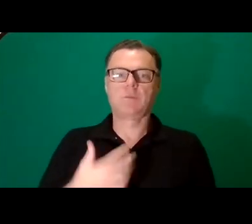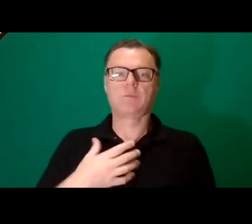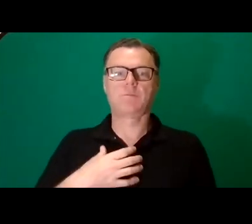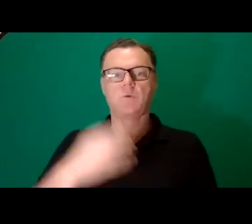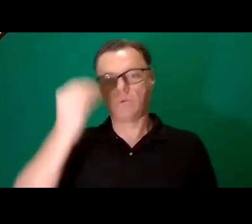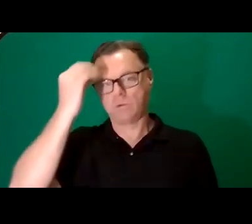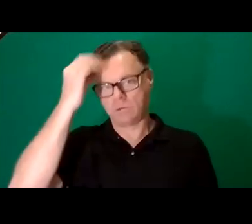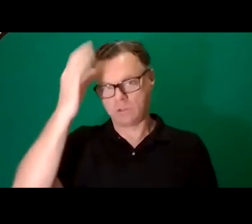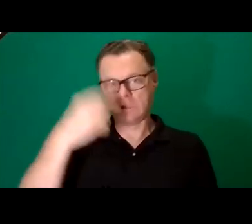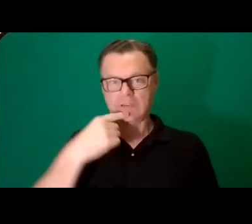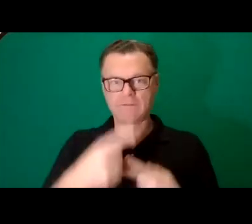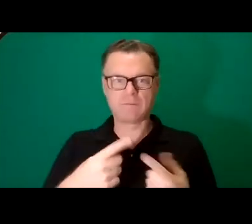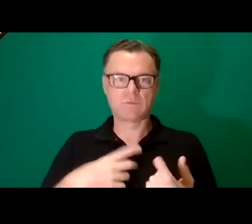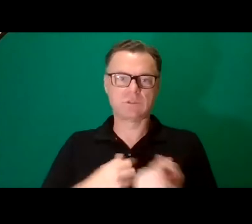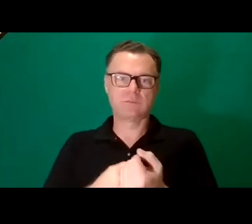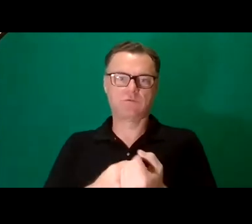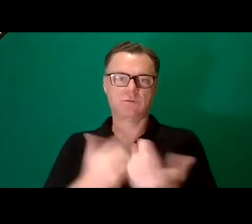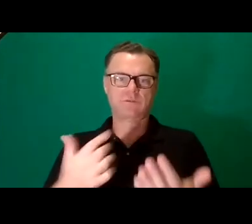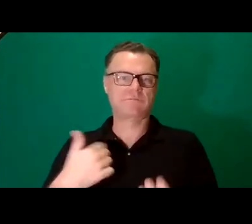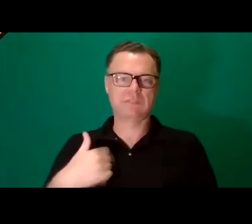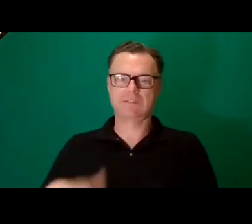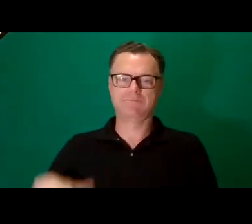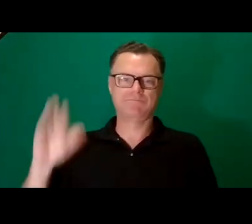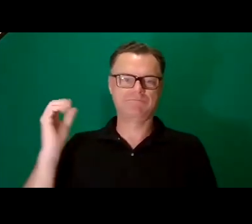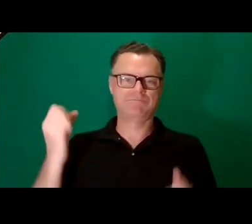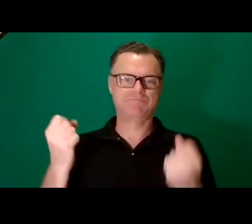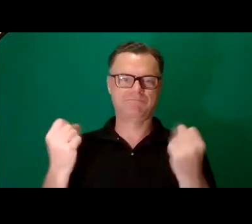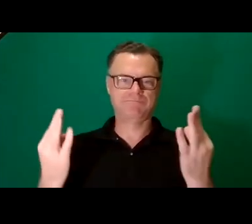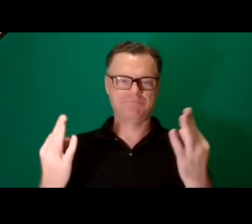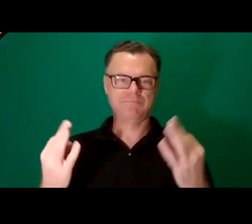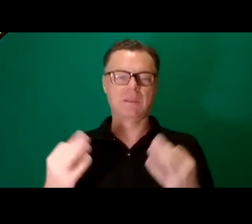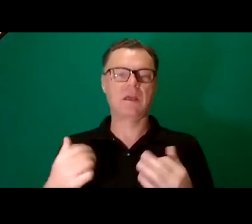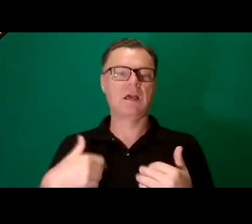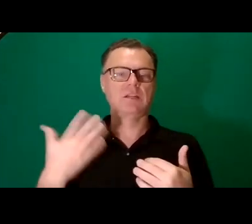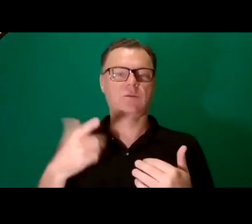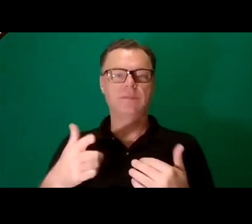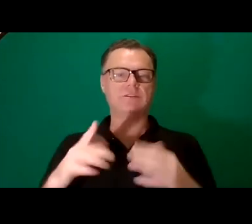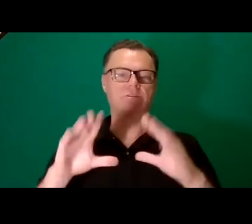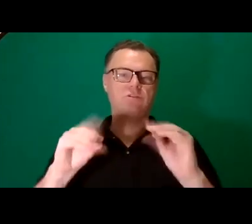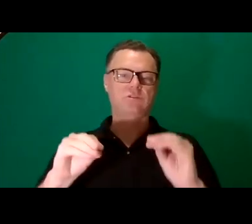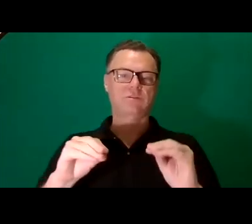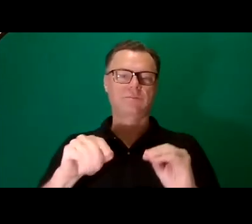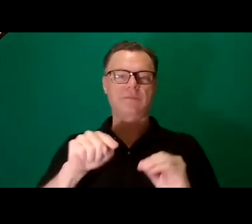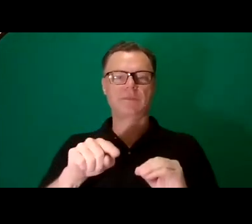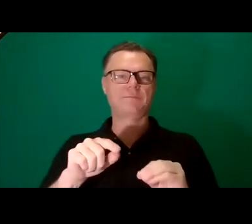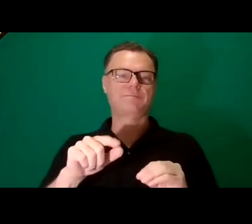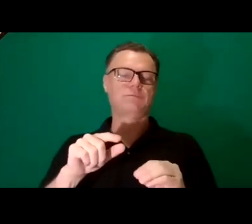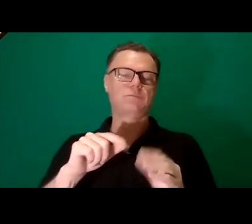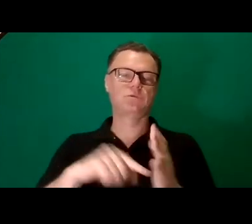More support than I did. And to not let it stop them from being whatever they want to be.